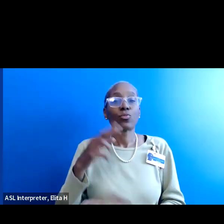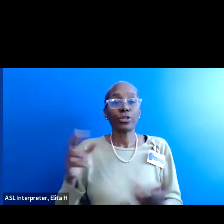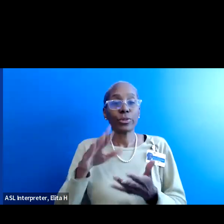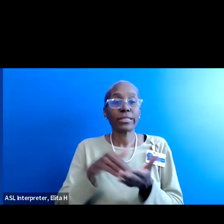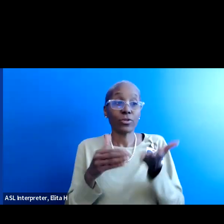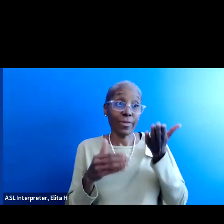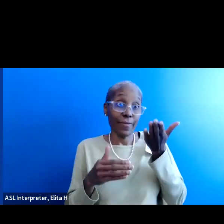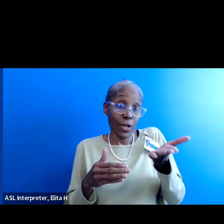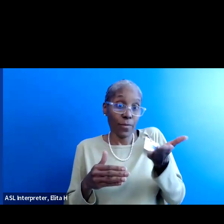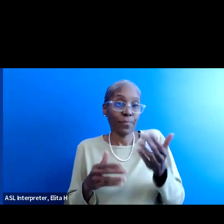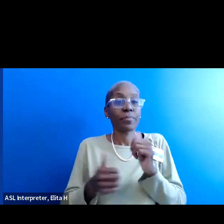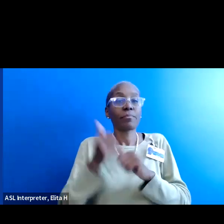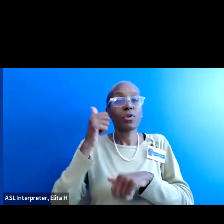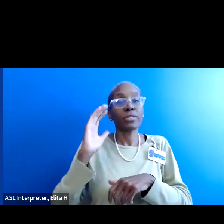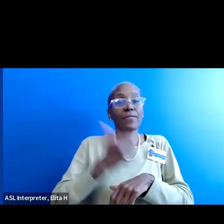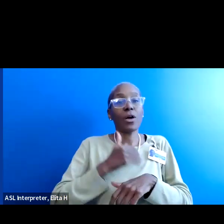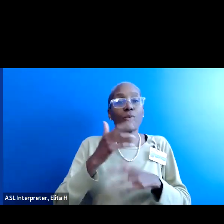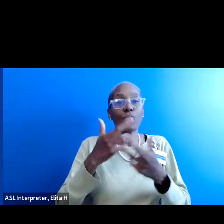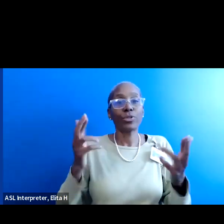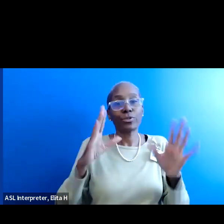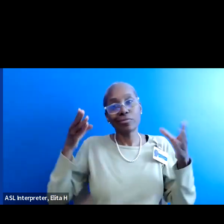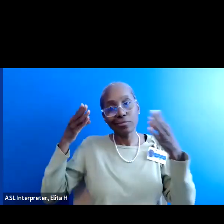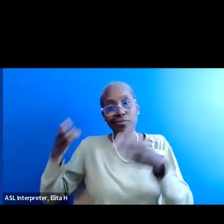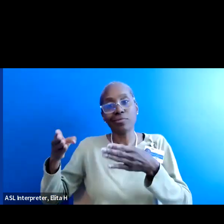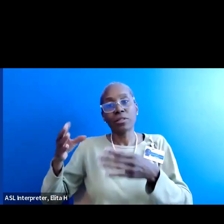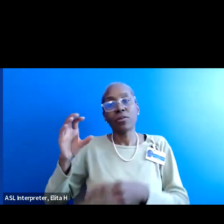The majority of our resources are focused from the ombudsman perspective